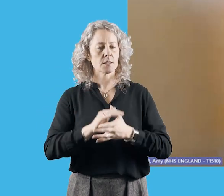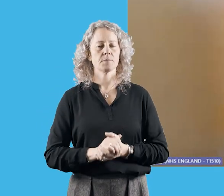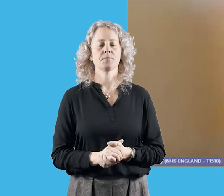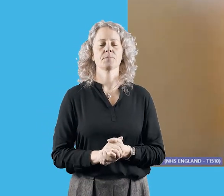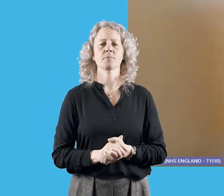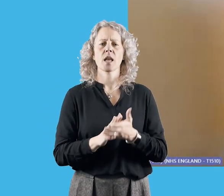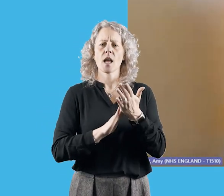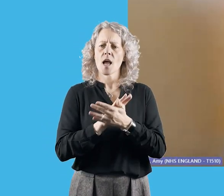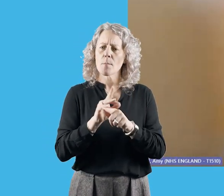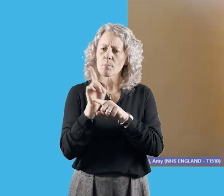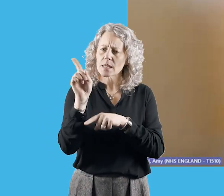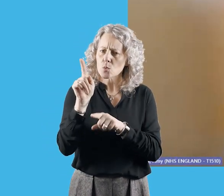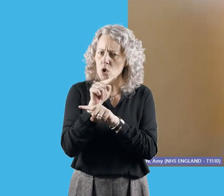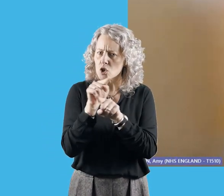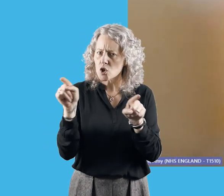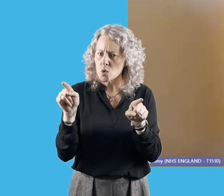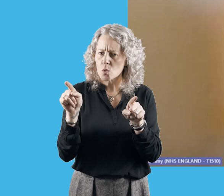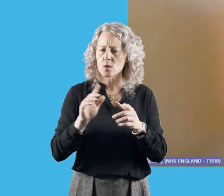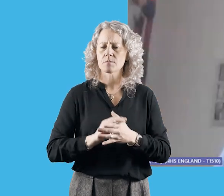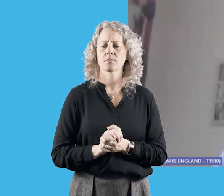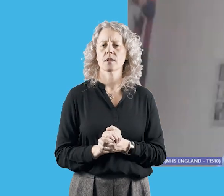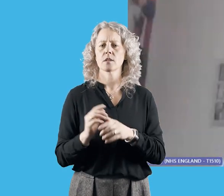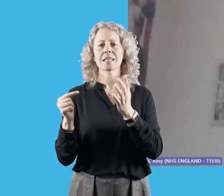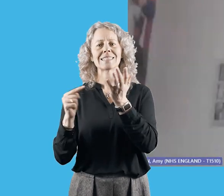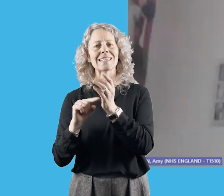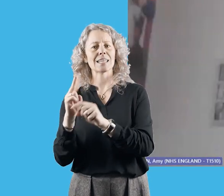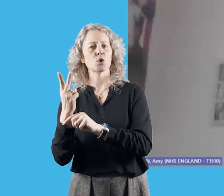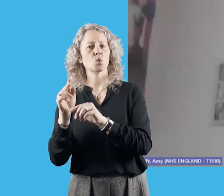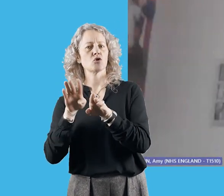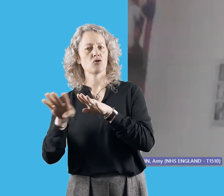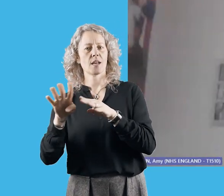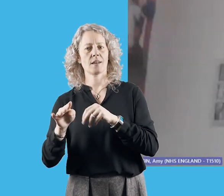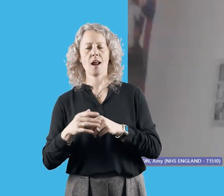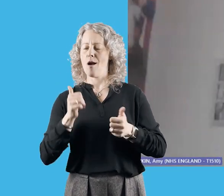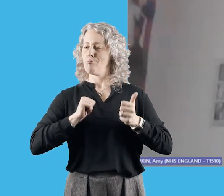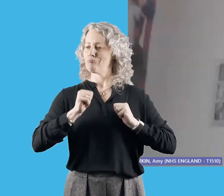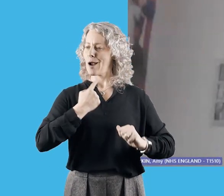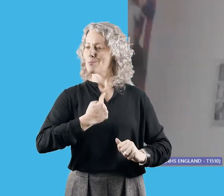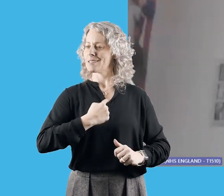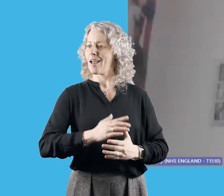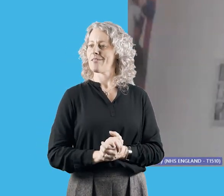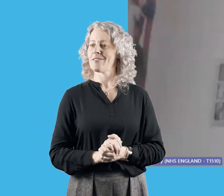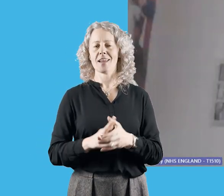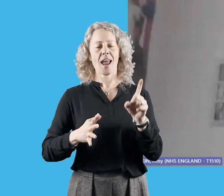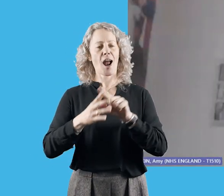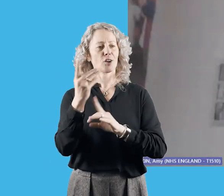does it mean to you to have done the Tier 2 training? It makes me feel very proud of myself that I've achieved something that I